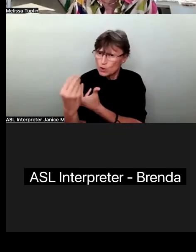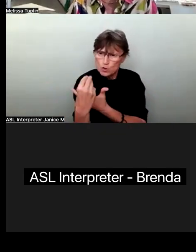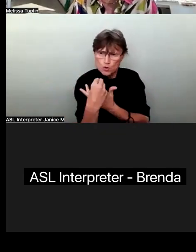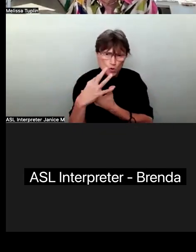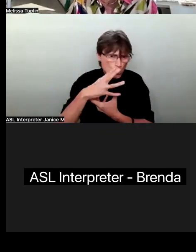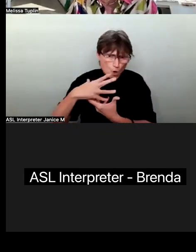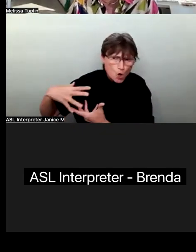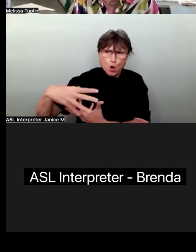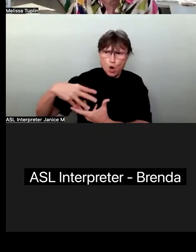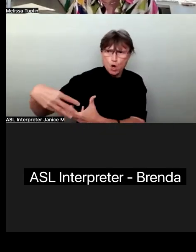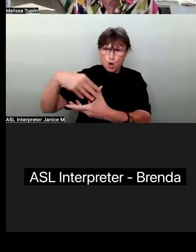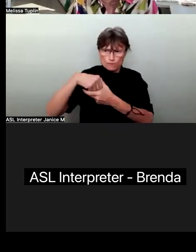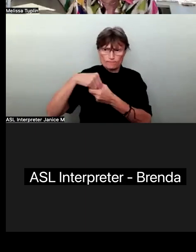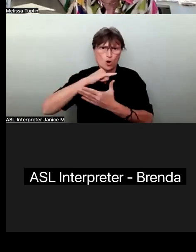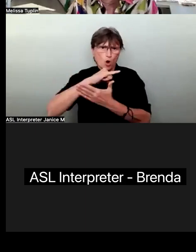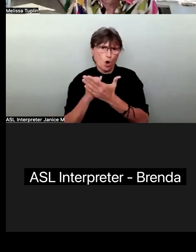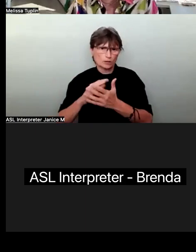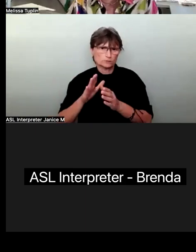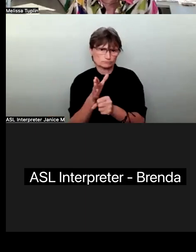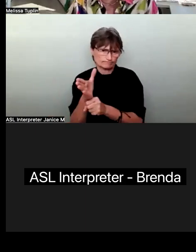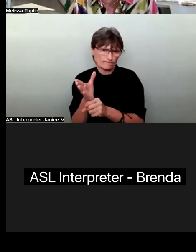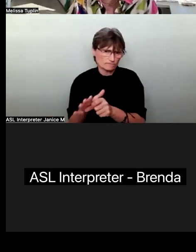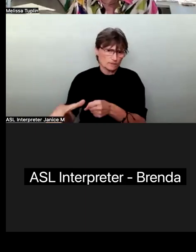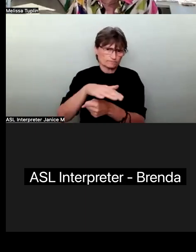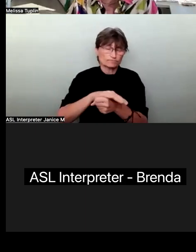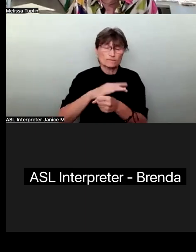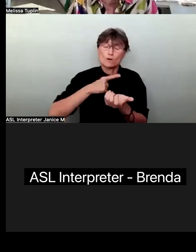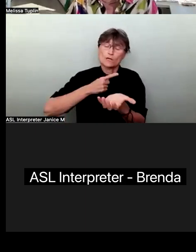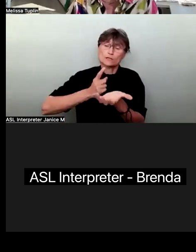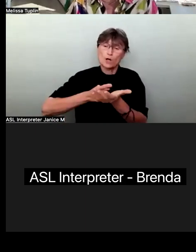When we talk about a diverse arts ecosystem in Calgary,